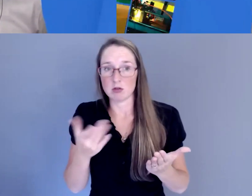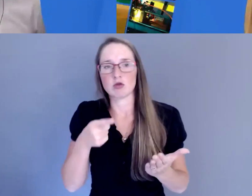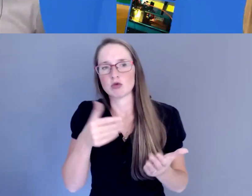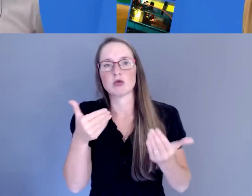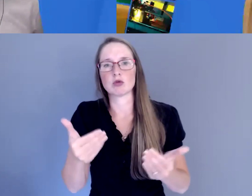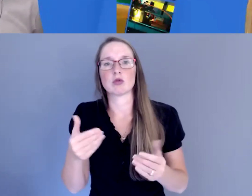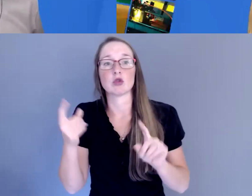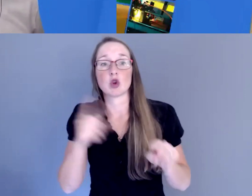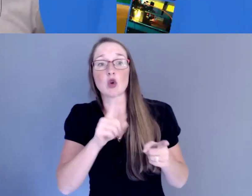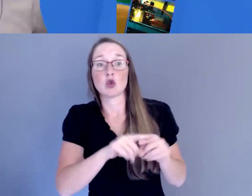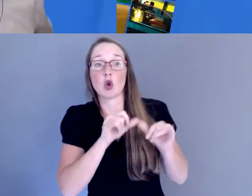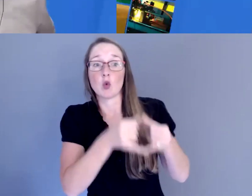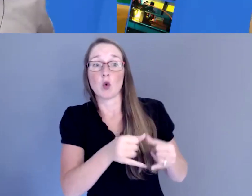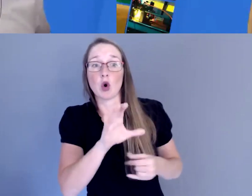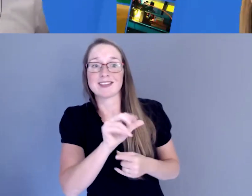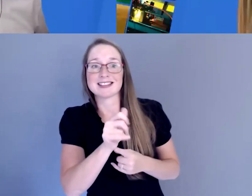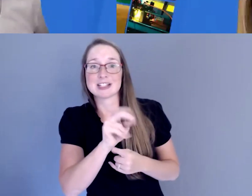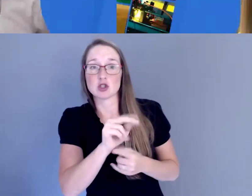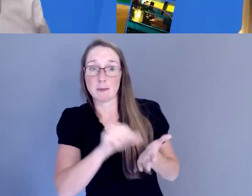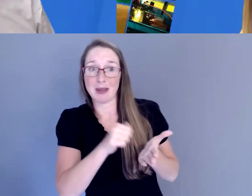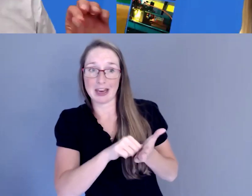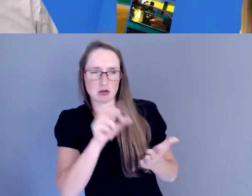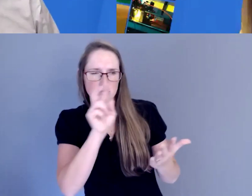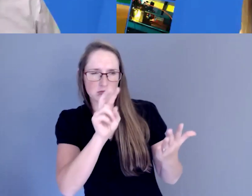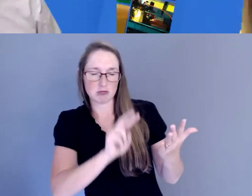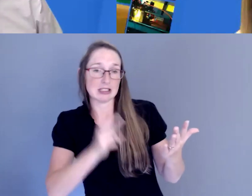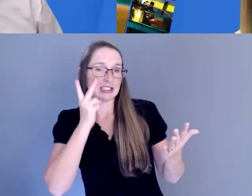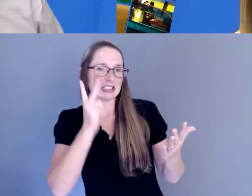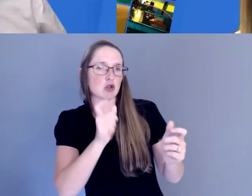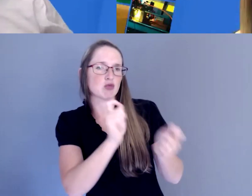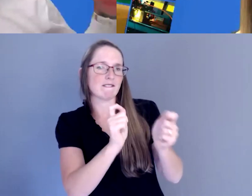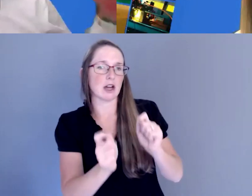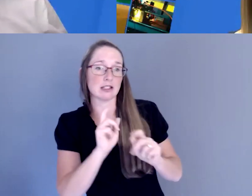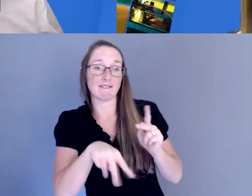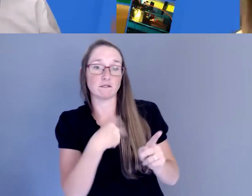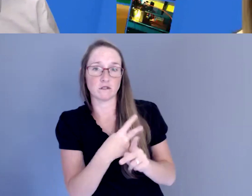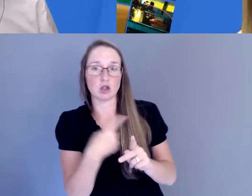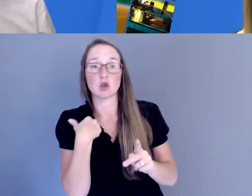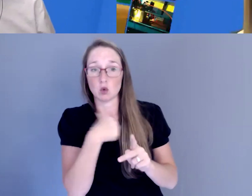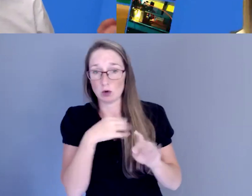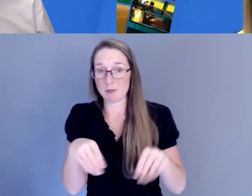the Award conditions page and you look at the revised version, and we do provide a summary of